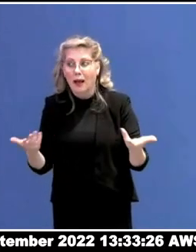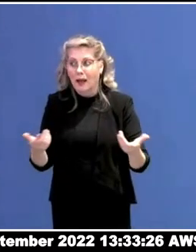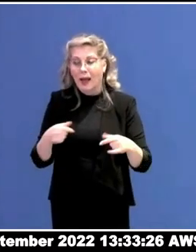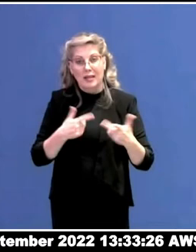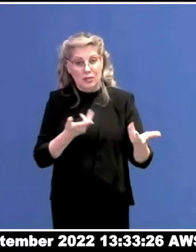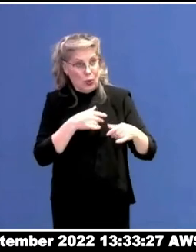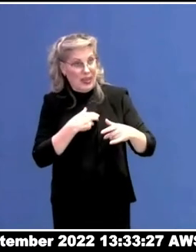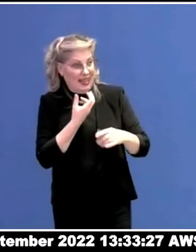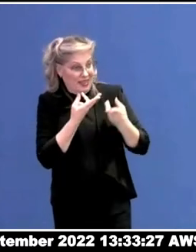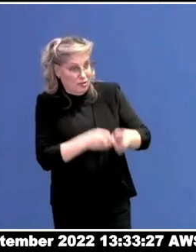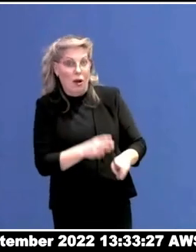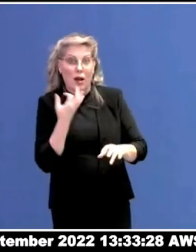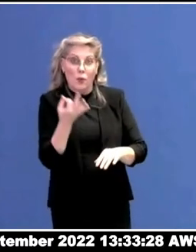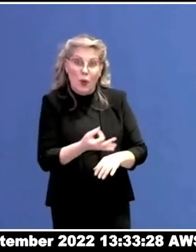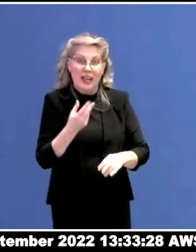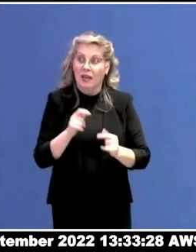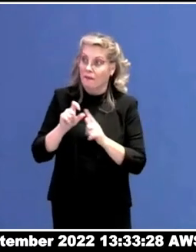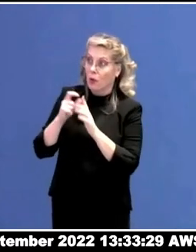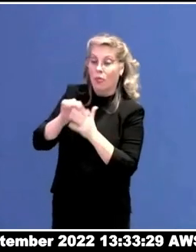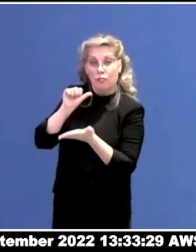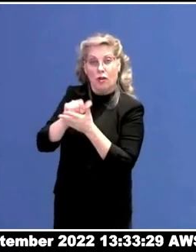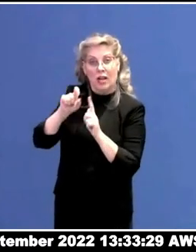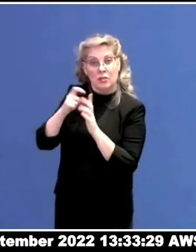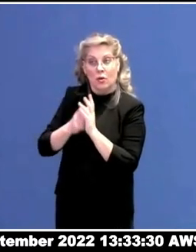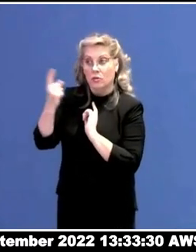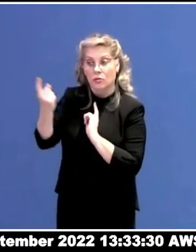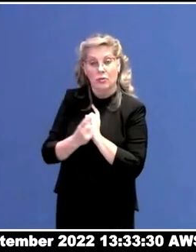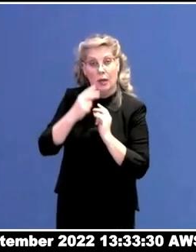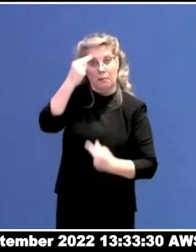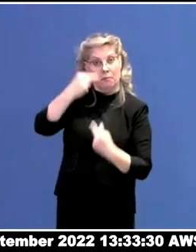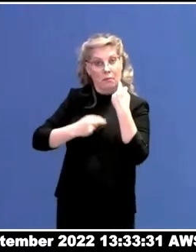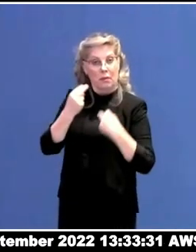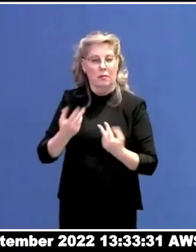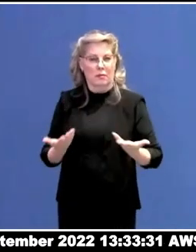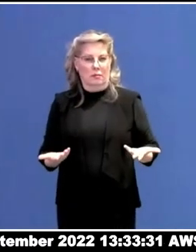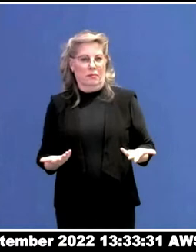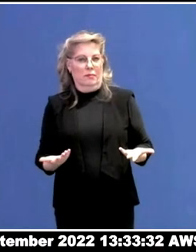It's scandalous. And, in my view, Aboriginal Medical Services should go in immediately and